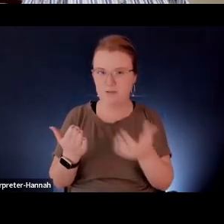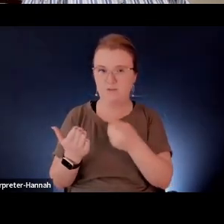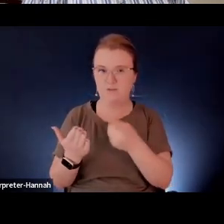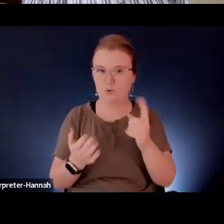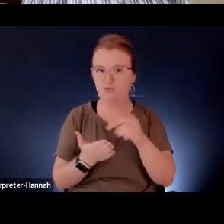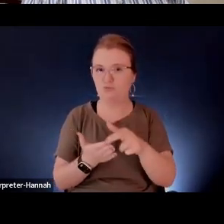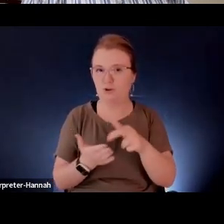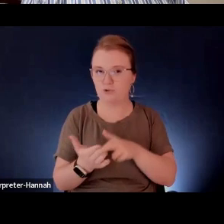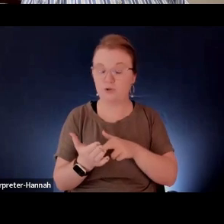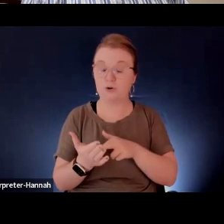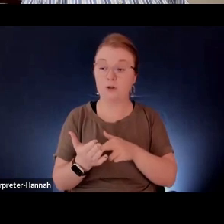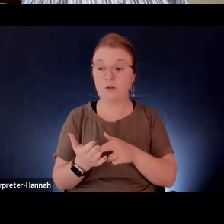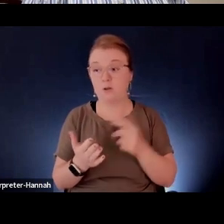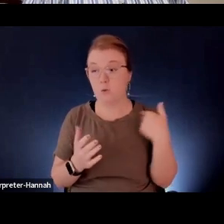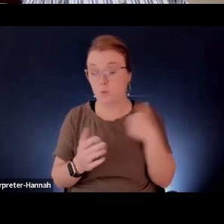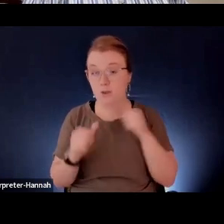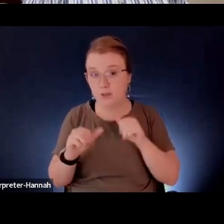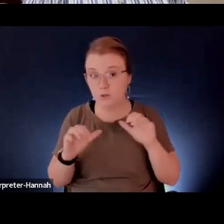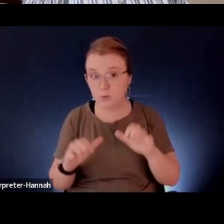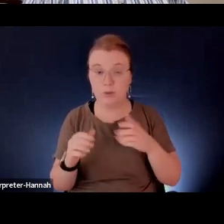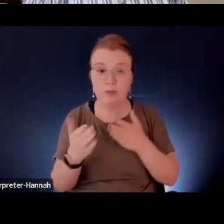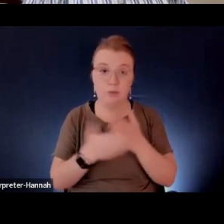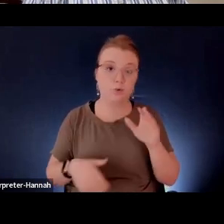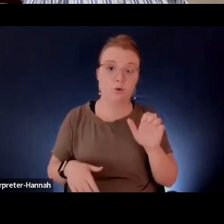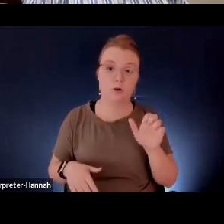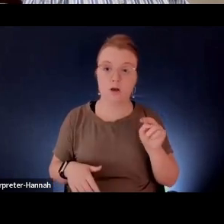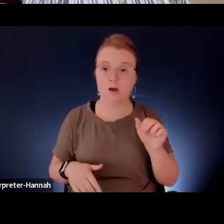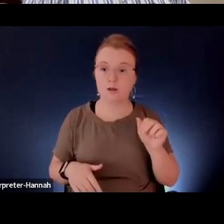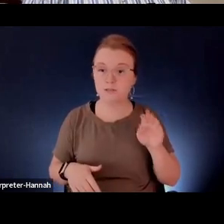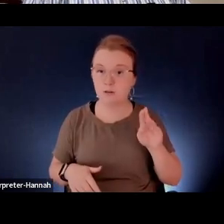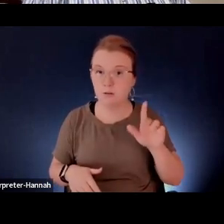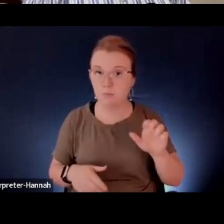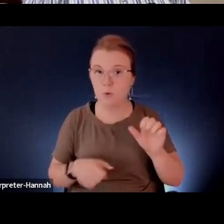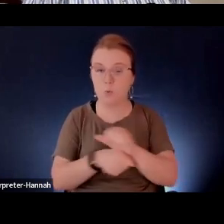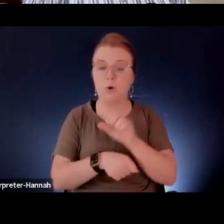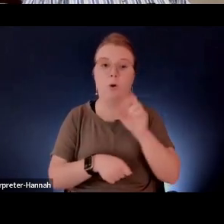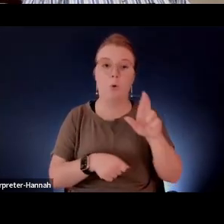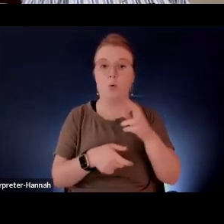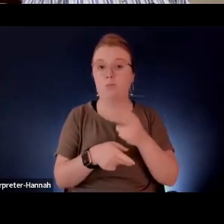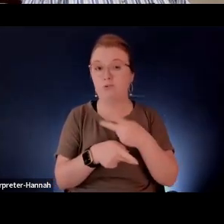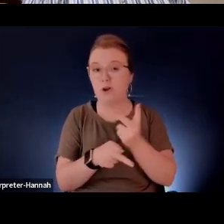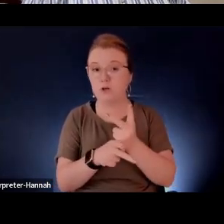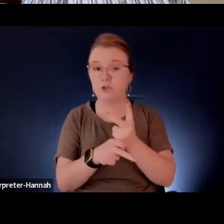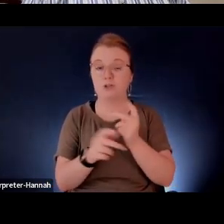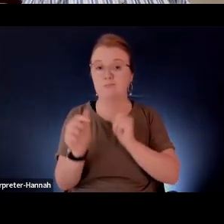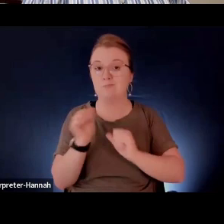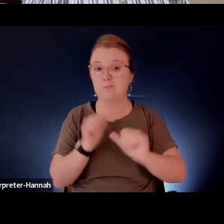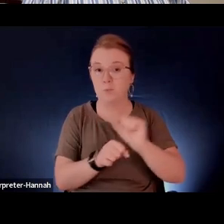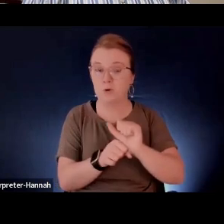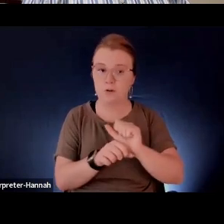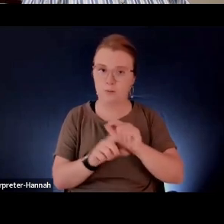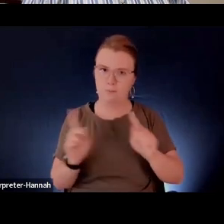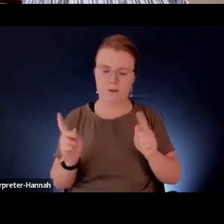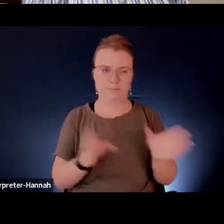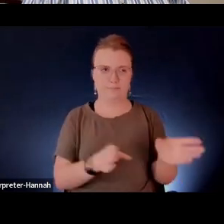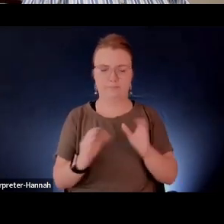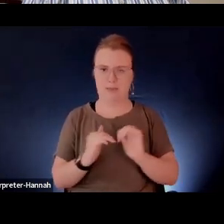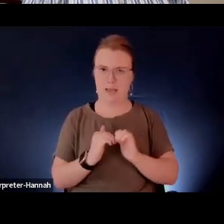through ensemble work or through, you know, production work. But how do you in a math class, you know, foster community?